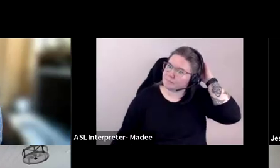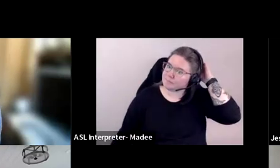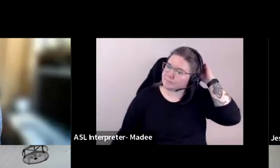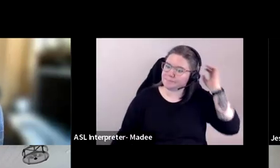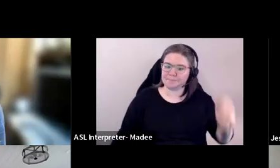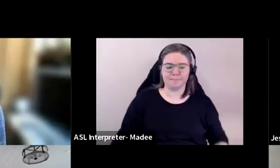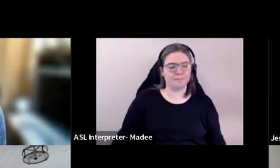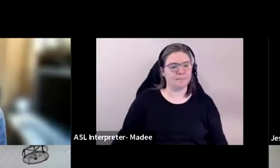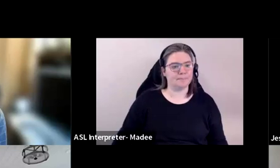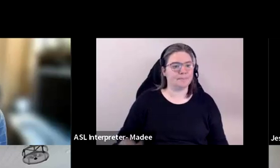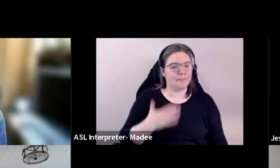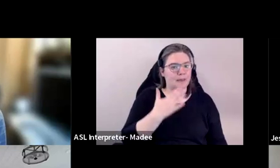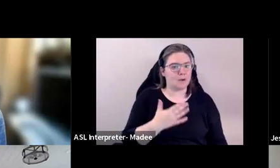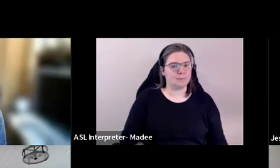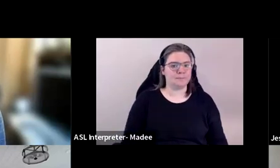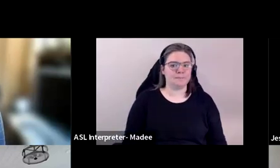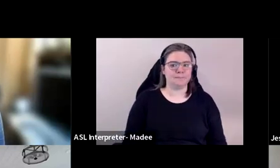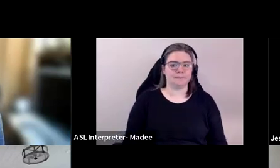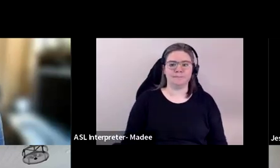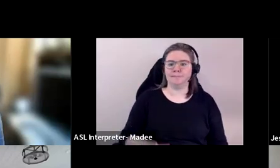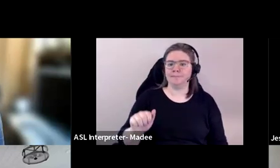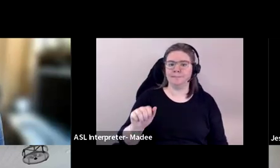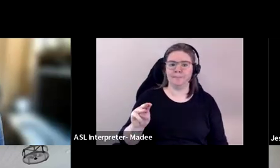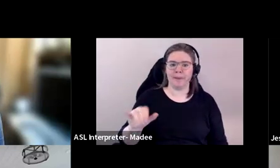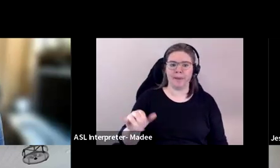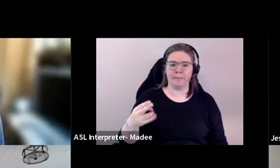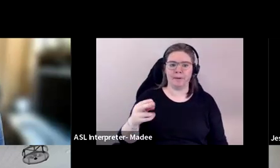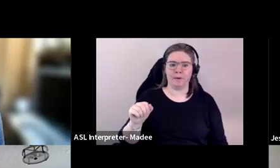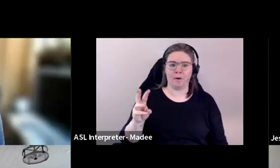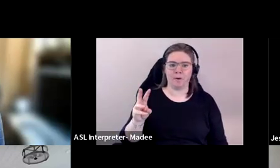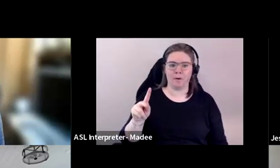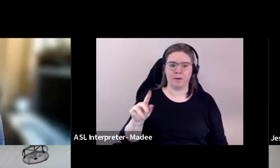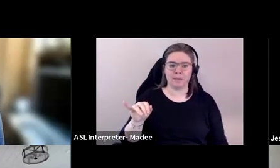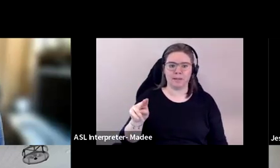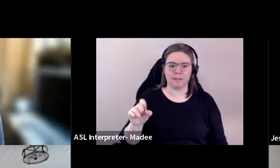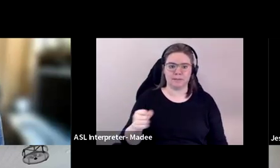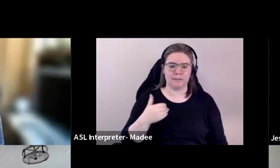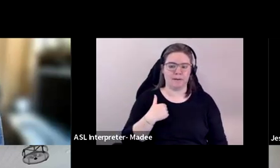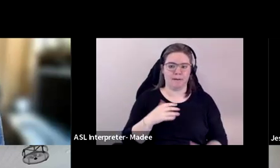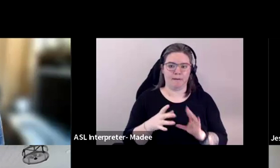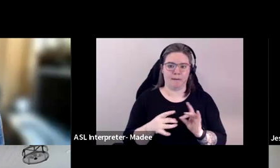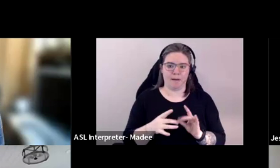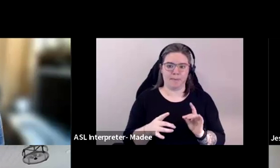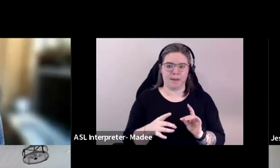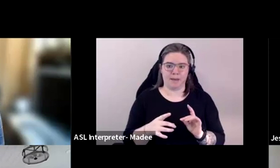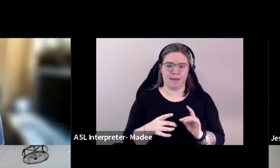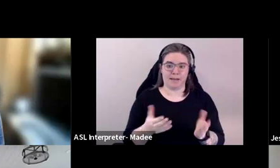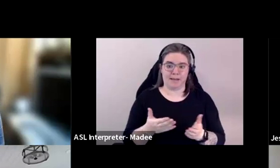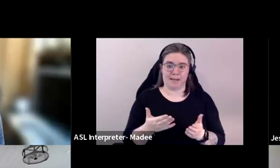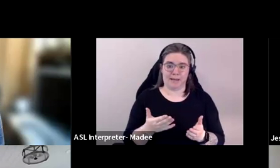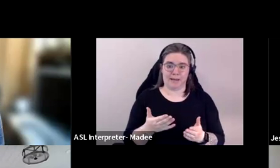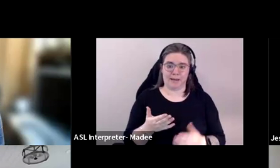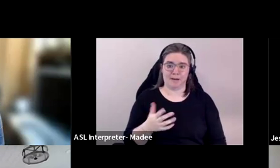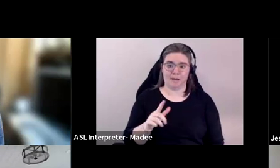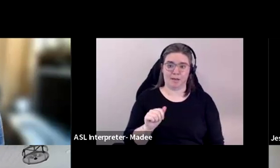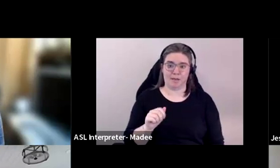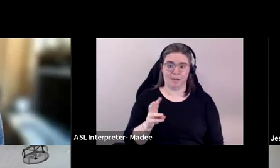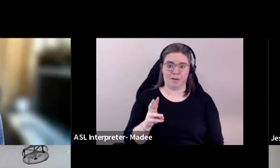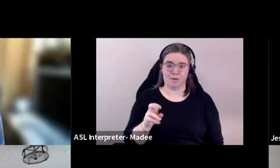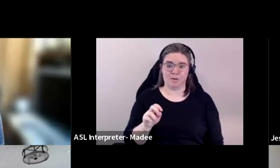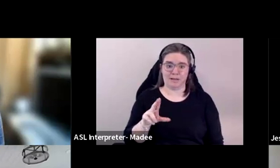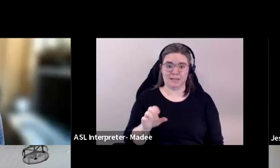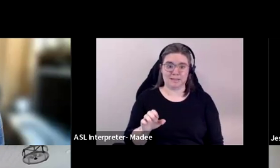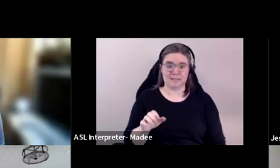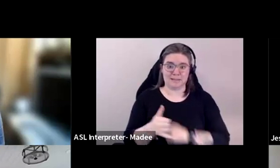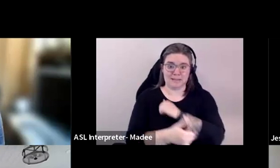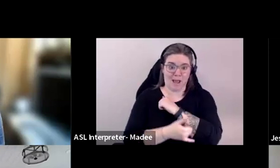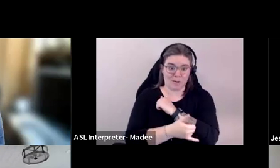Rebecca /APRIL: I do want to add, Amy Hawkins had a comment regarding housing in Lawrence County. Rent is so high that the section 8 vouchers are not high enough for voucher holders.